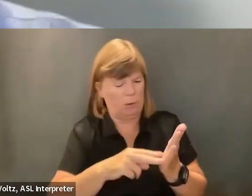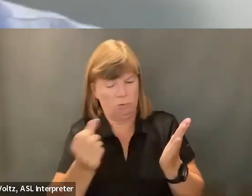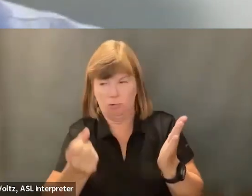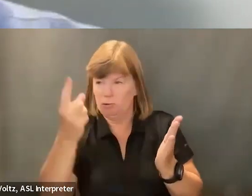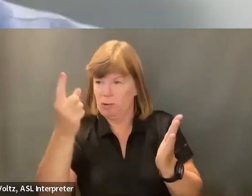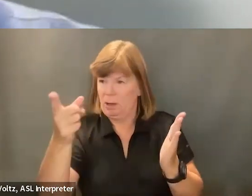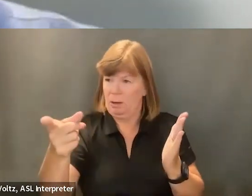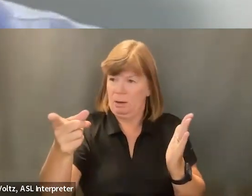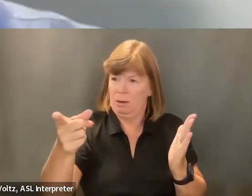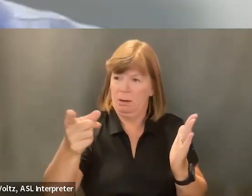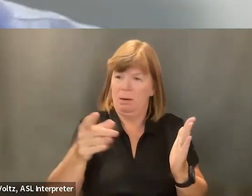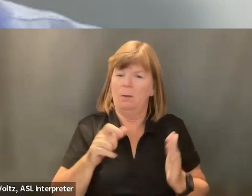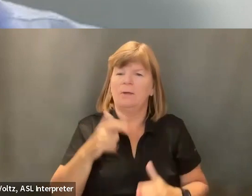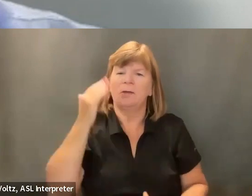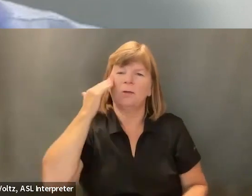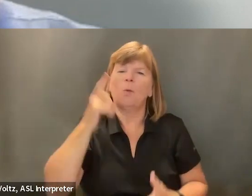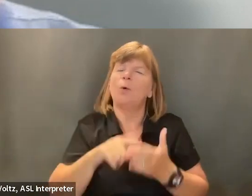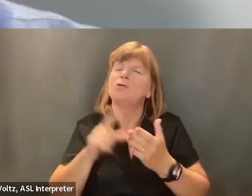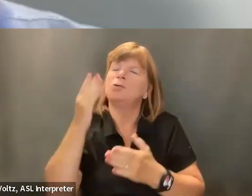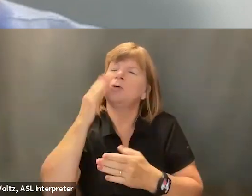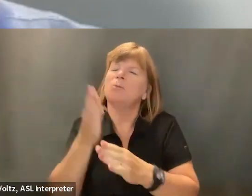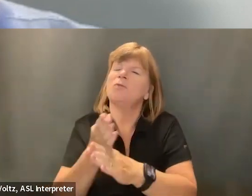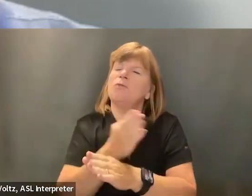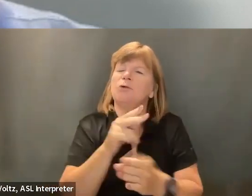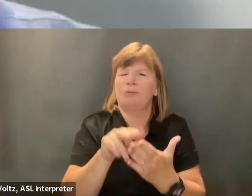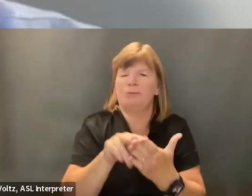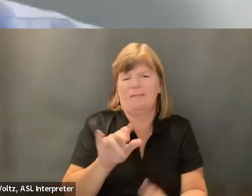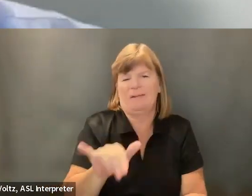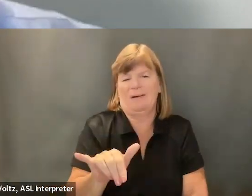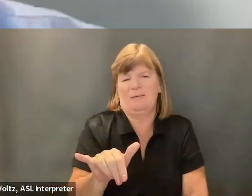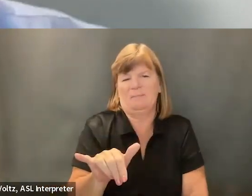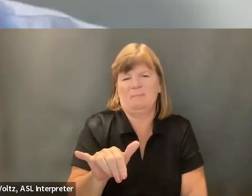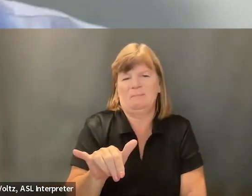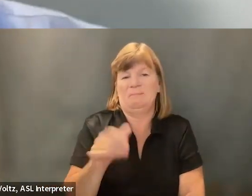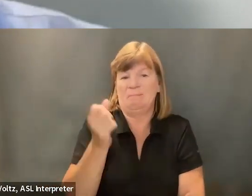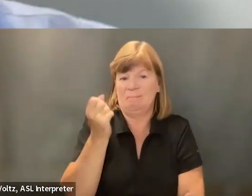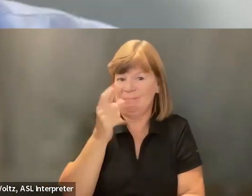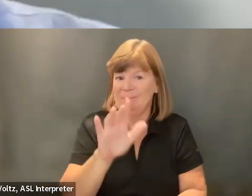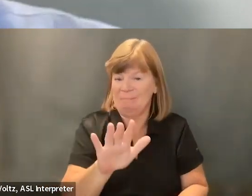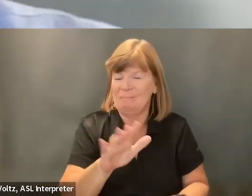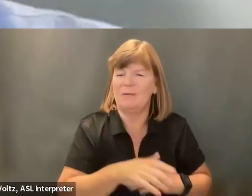you need to know what they knew about it before they read it right that that there's there's a